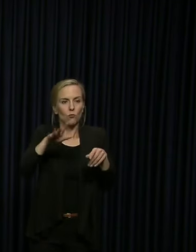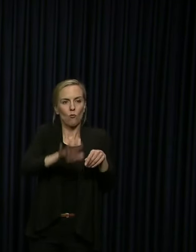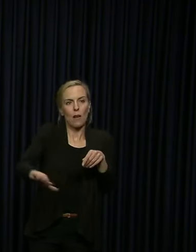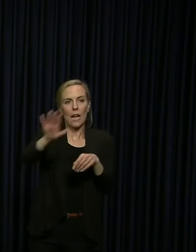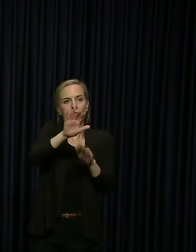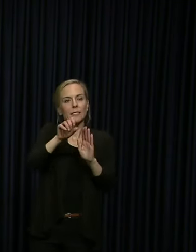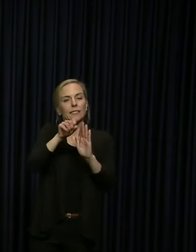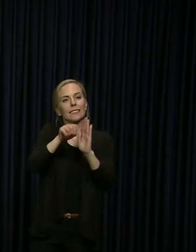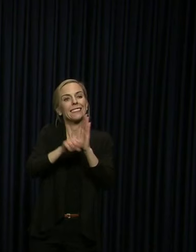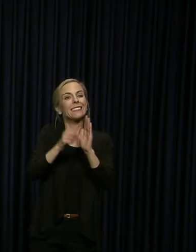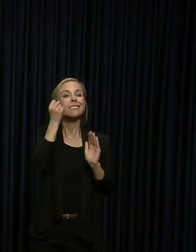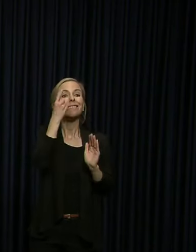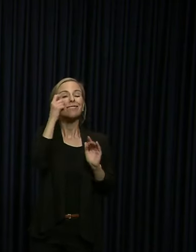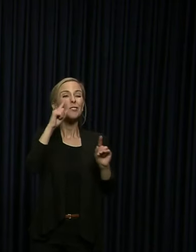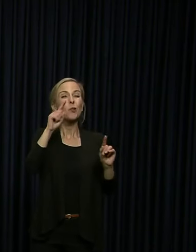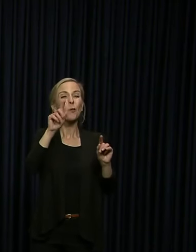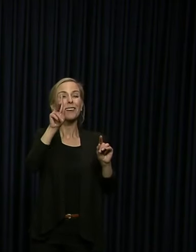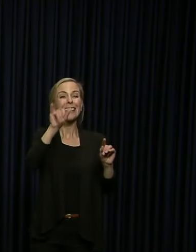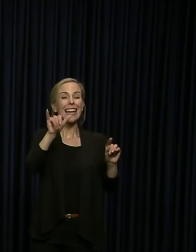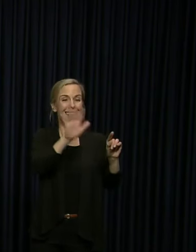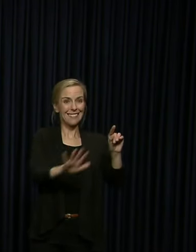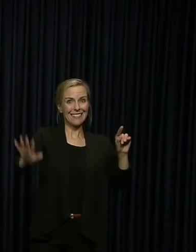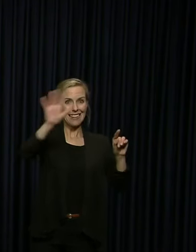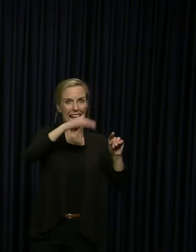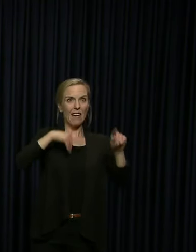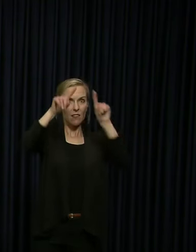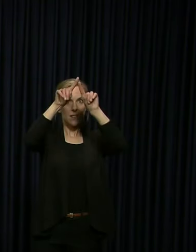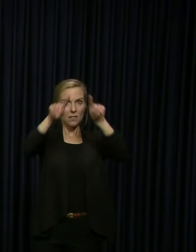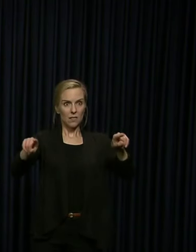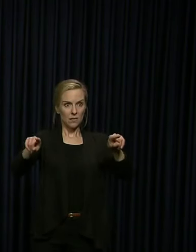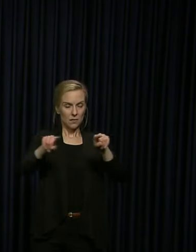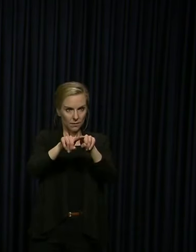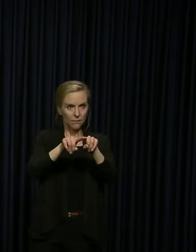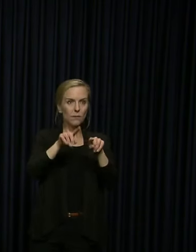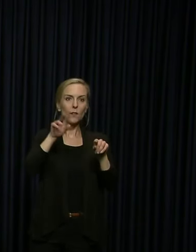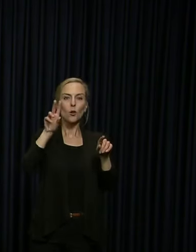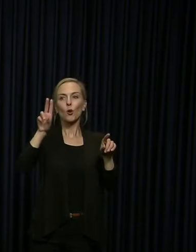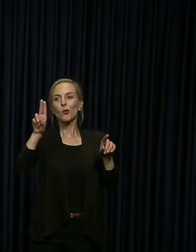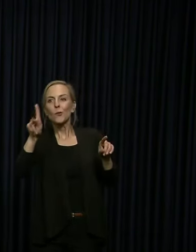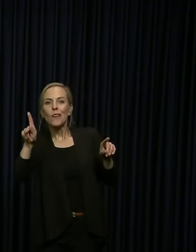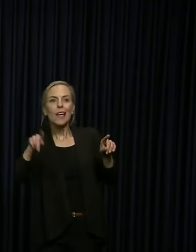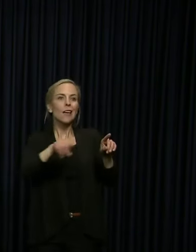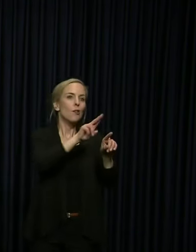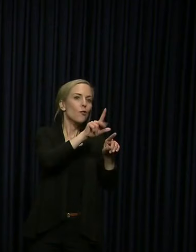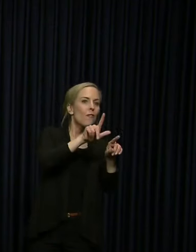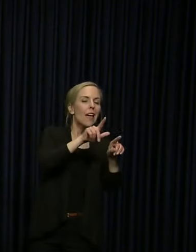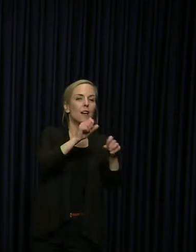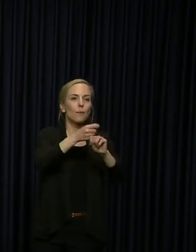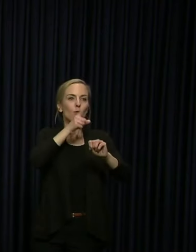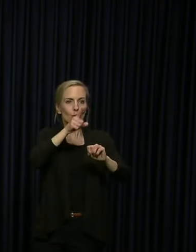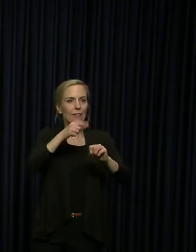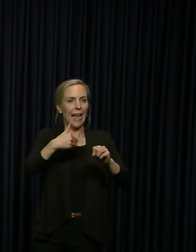ON HIMSELF, AND OTHERS FOR HELPING US TOO GET THIS UP AND RUNNING.